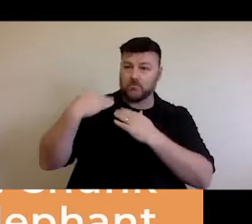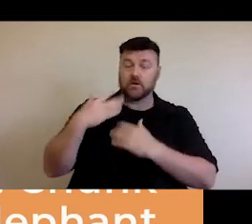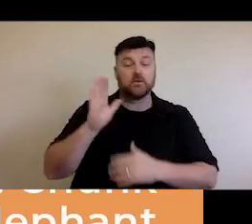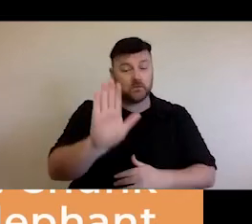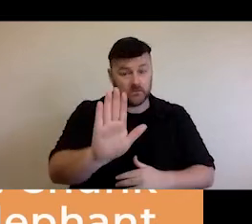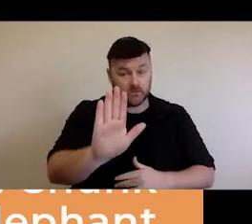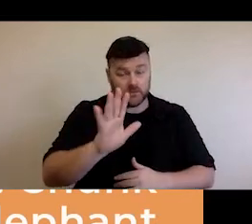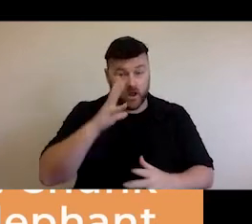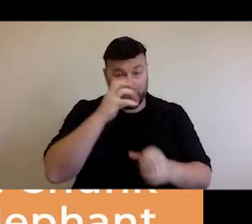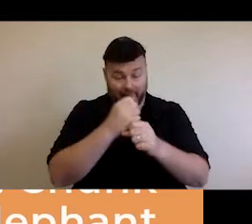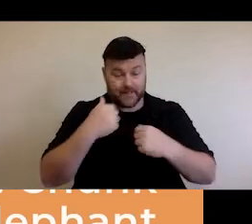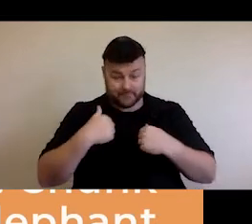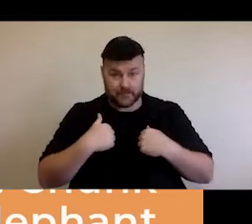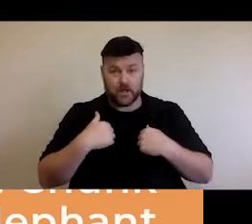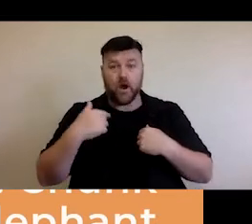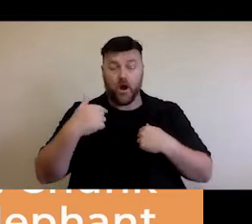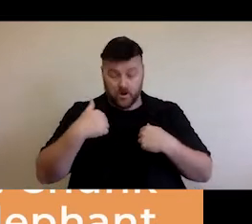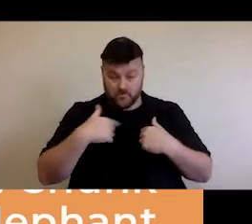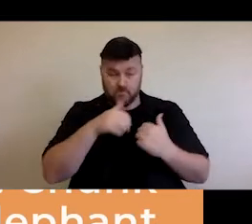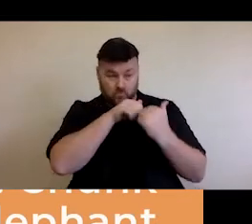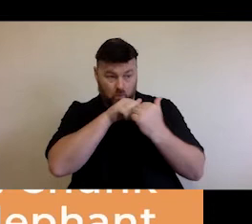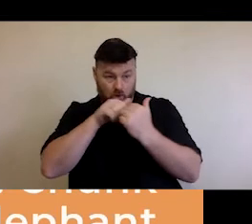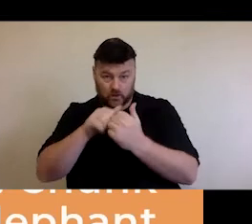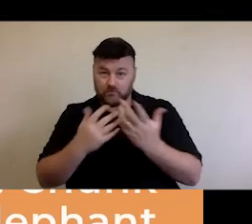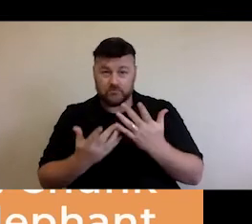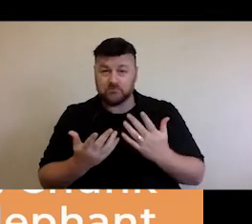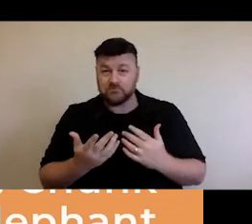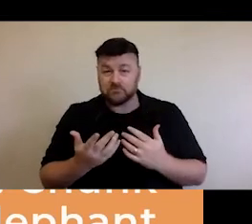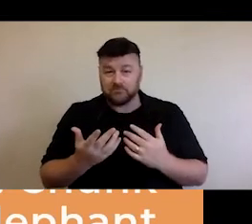now, we are working with literally tens of organisations right now but,